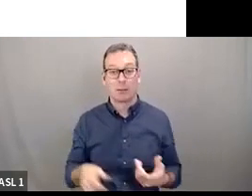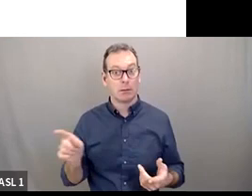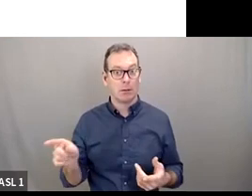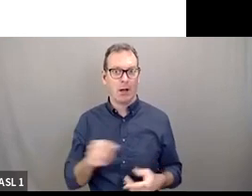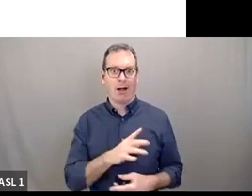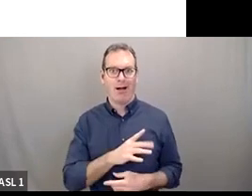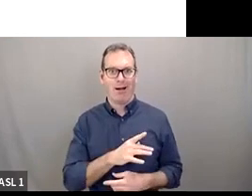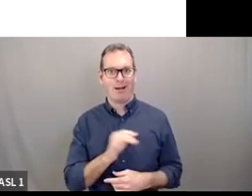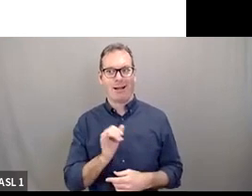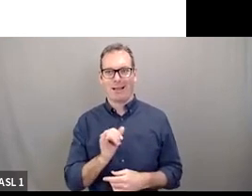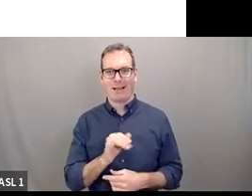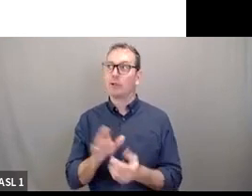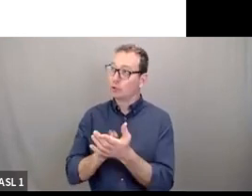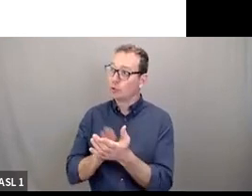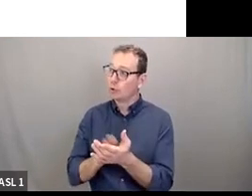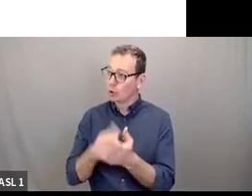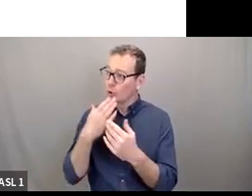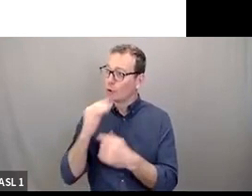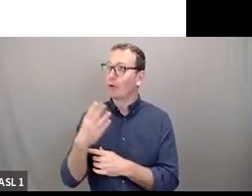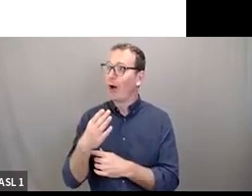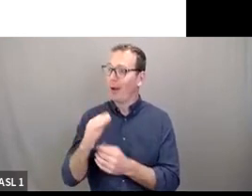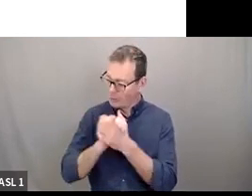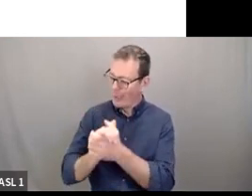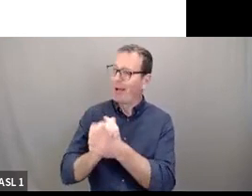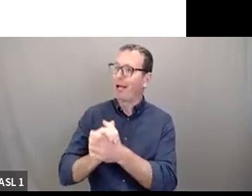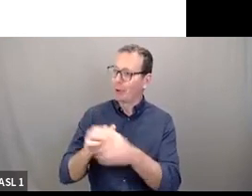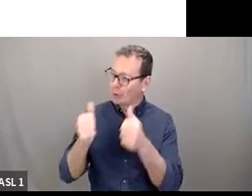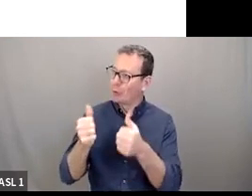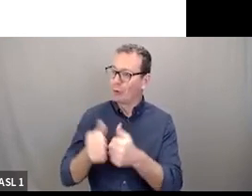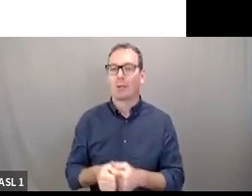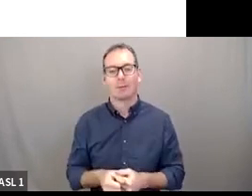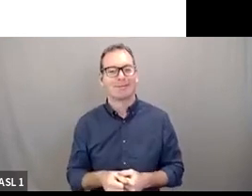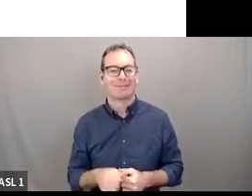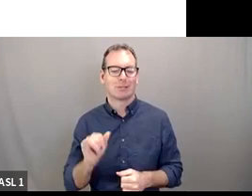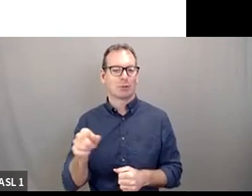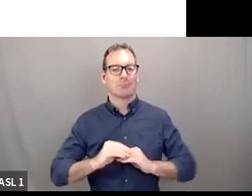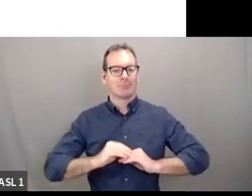telling you way to go so she loved the program I can't say enough it's great